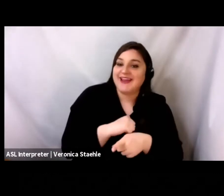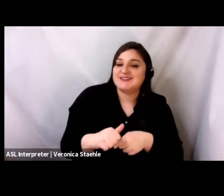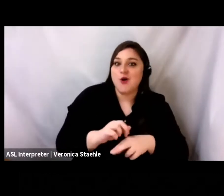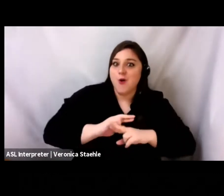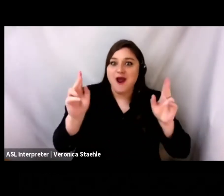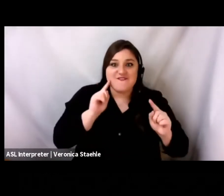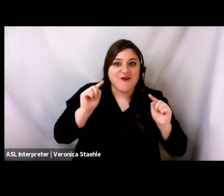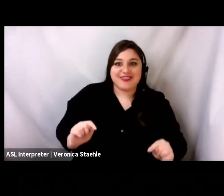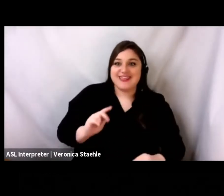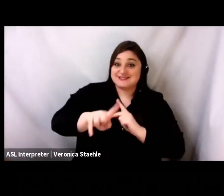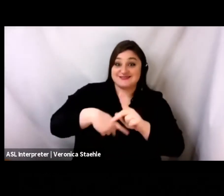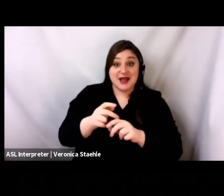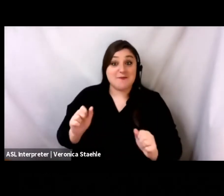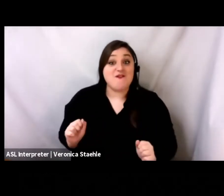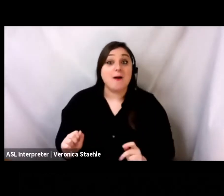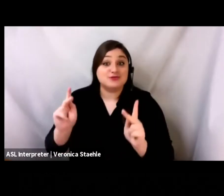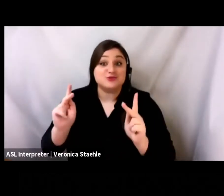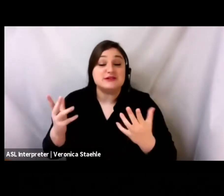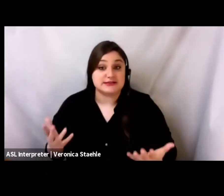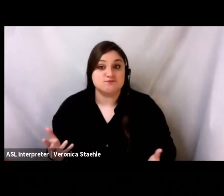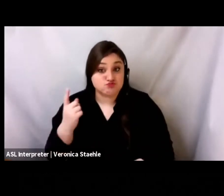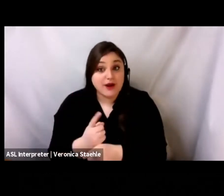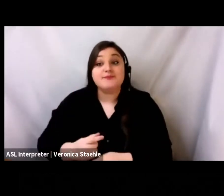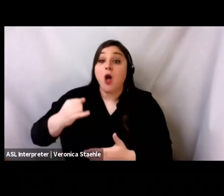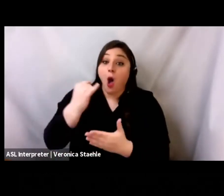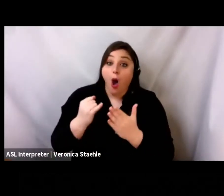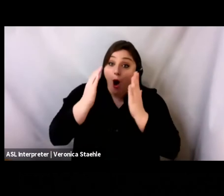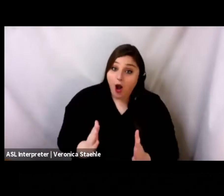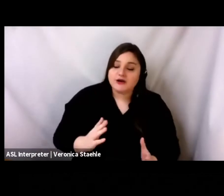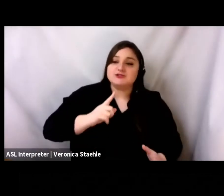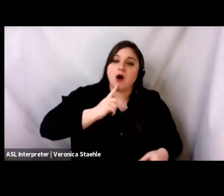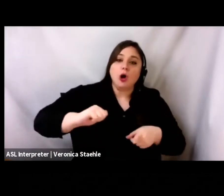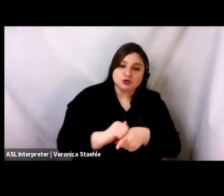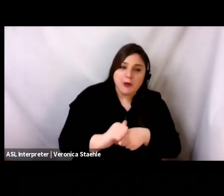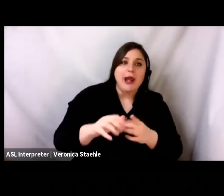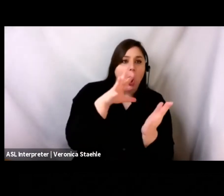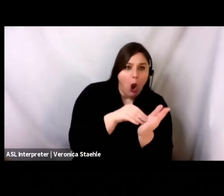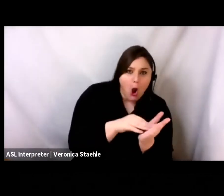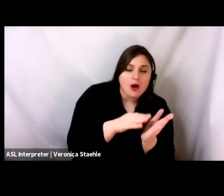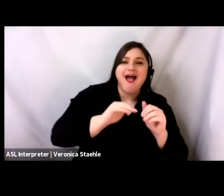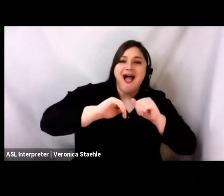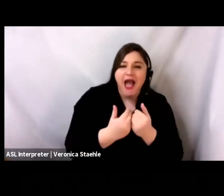Who knows better how to make something out of nothing? Right? We go into an empty studio and